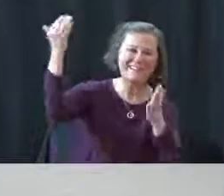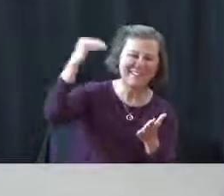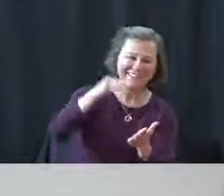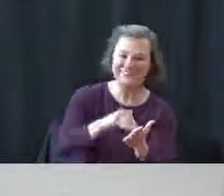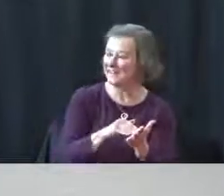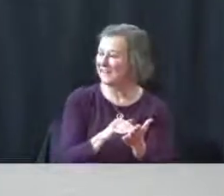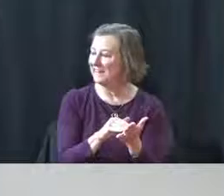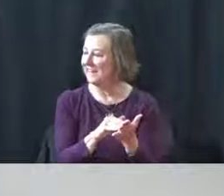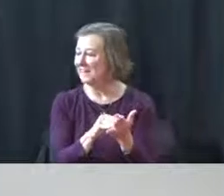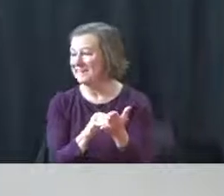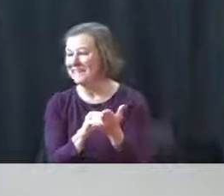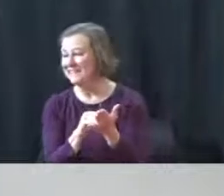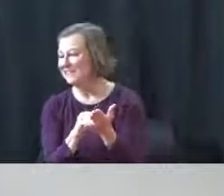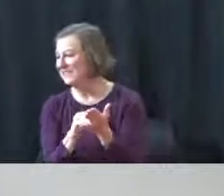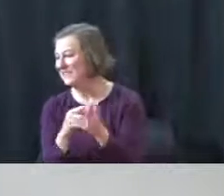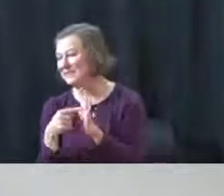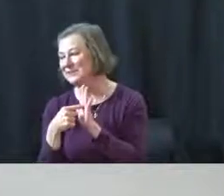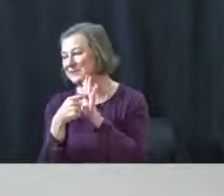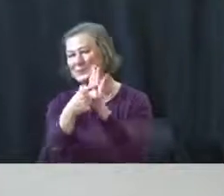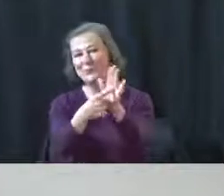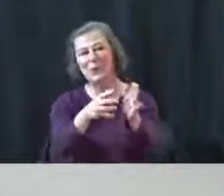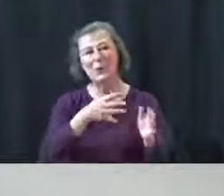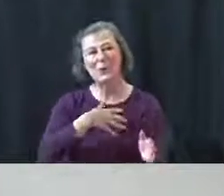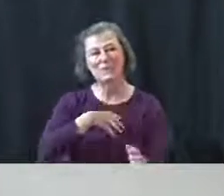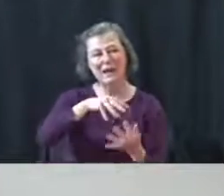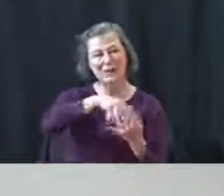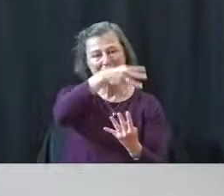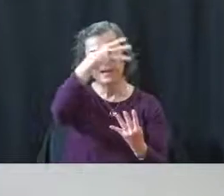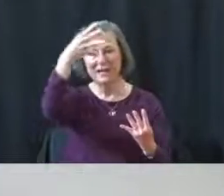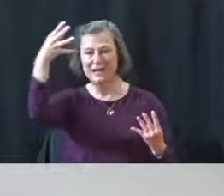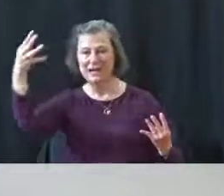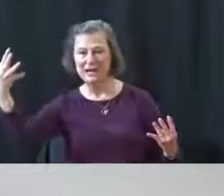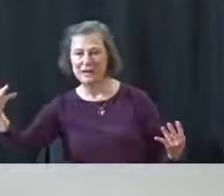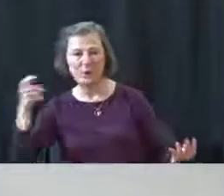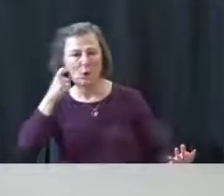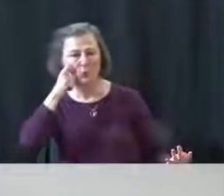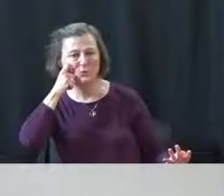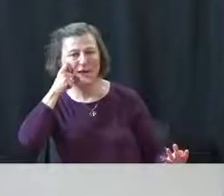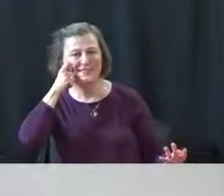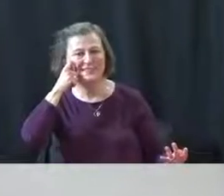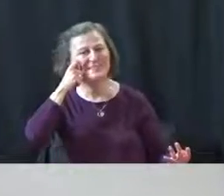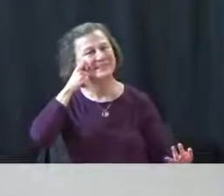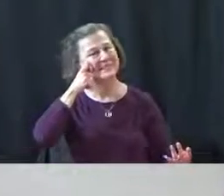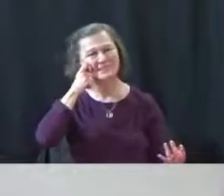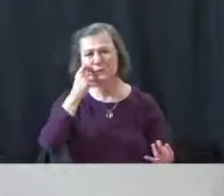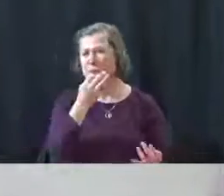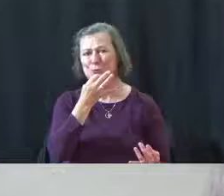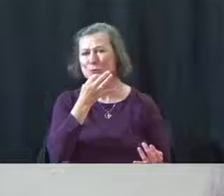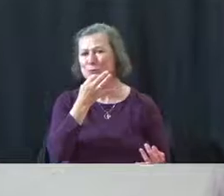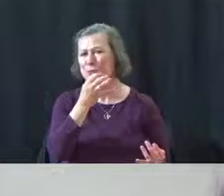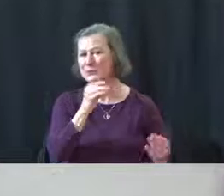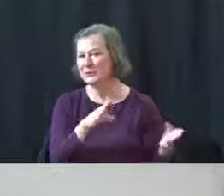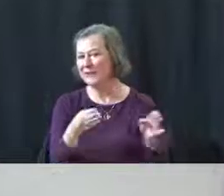To show my rainbow race, it's too soon to die.